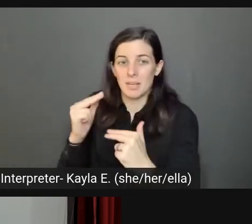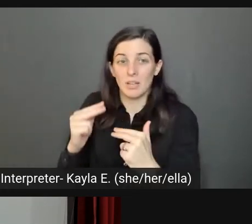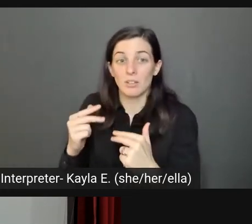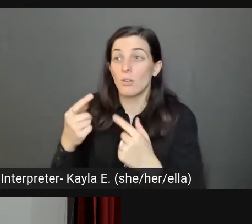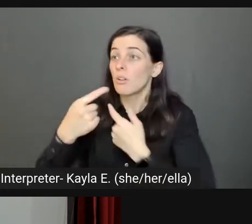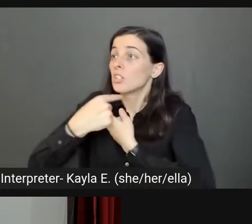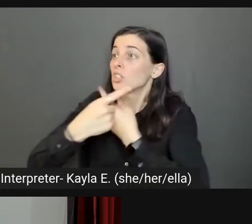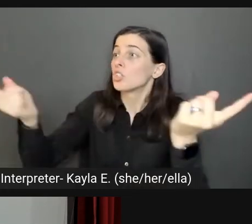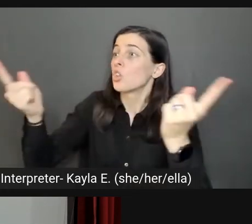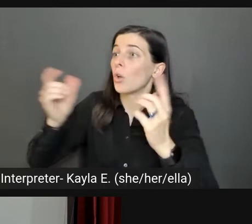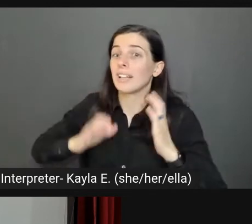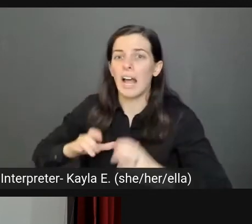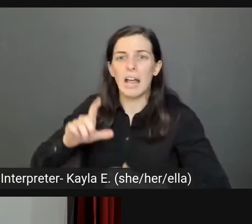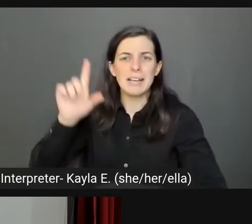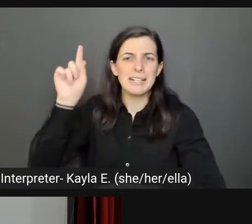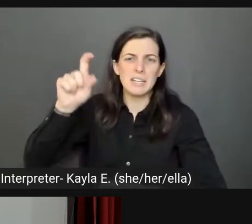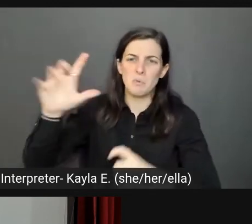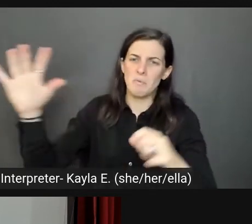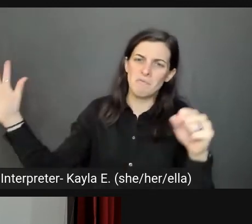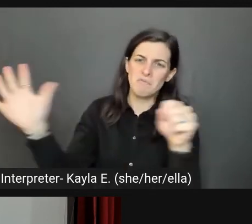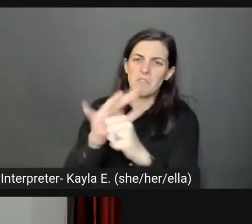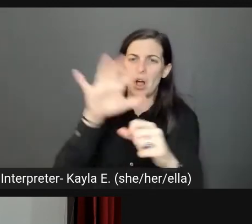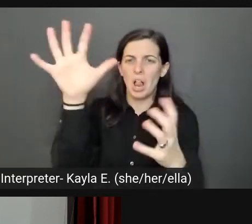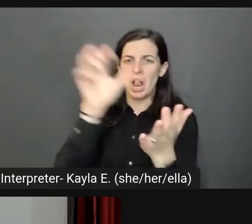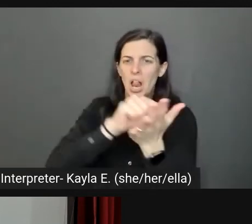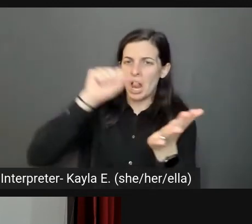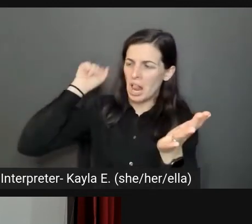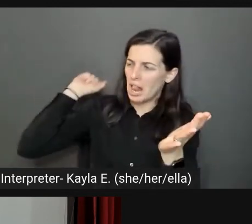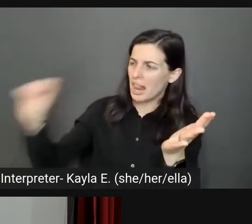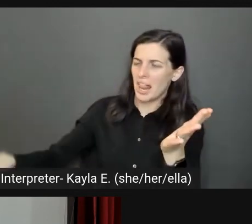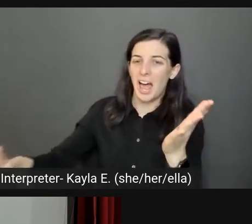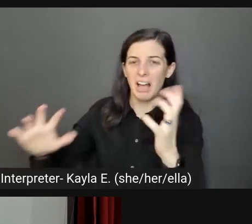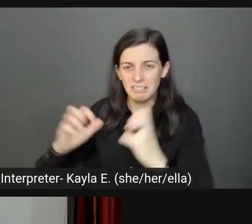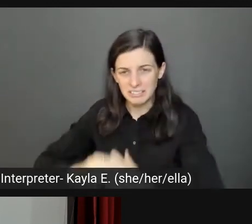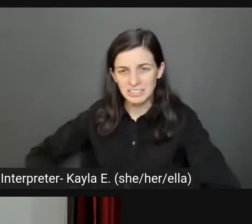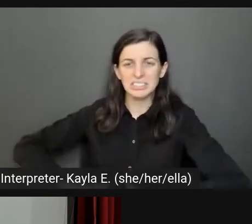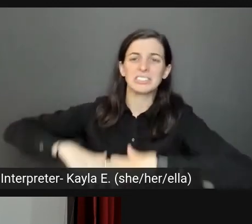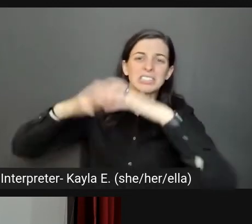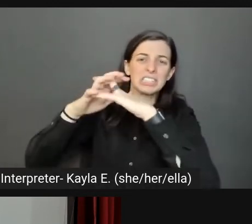to rebuild your entire Salesforce application.